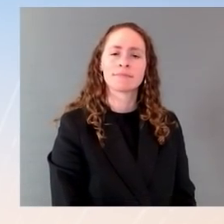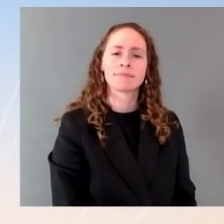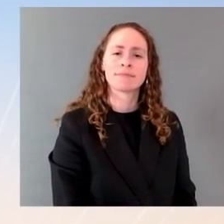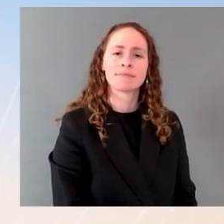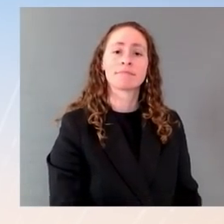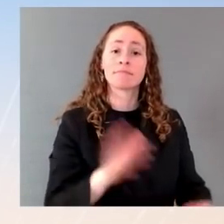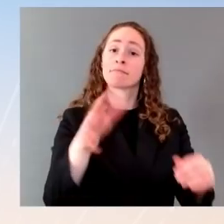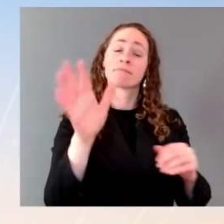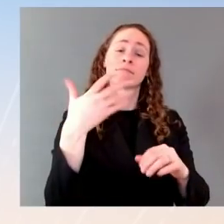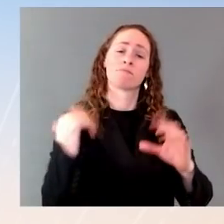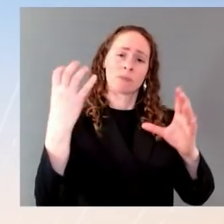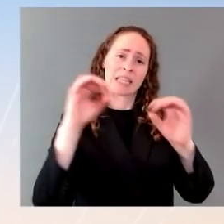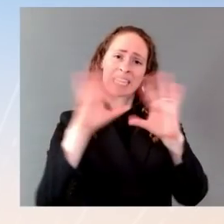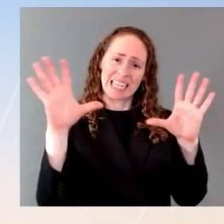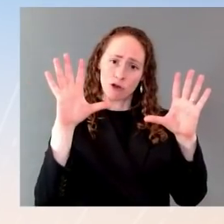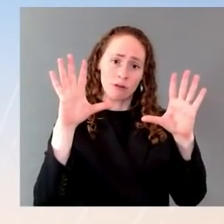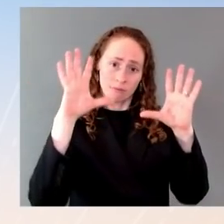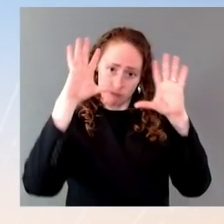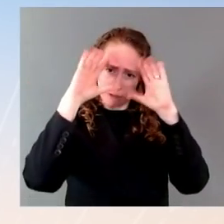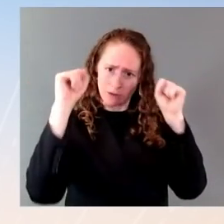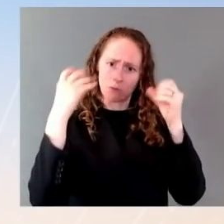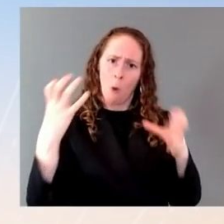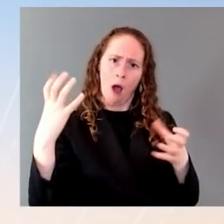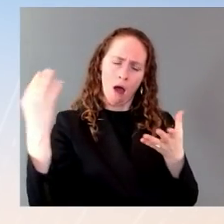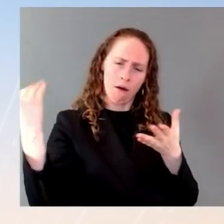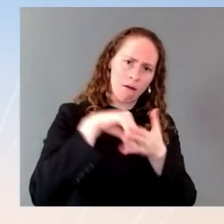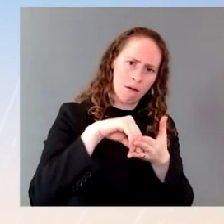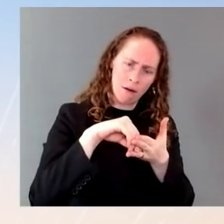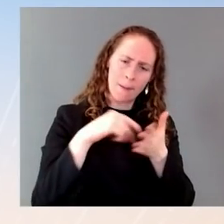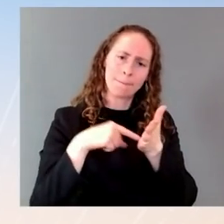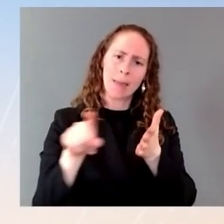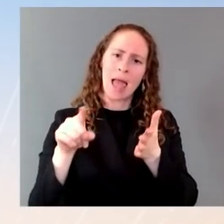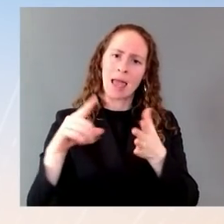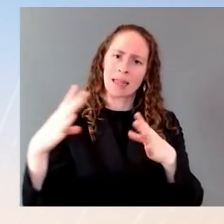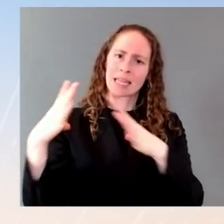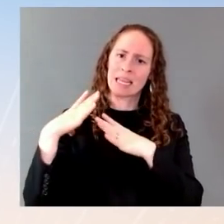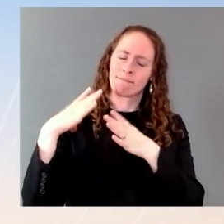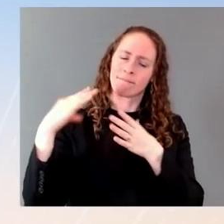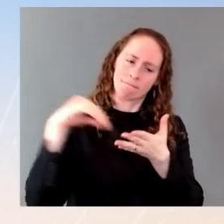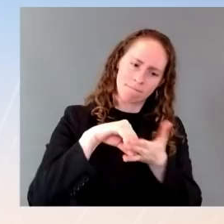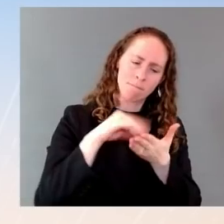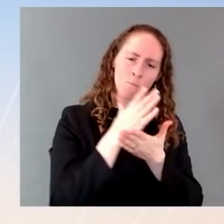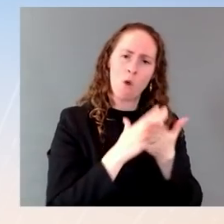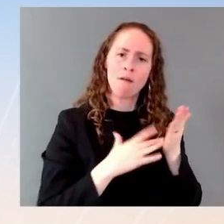I would note for the first part of your question, Andrea, in terms of what will be happening, I would really point you to the "Dear Colleague"